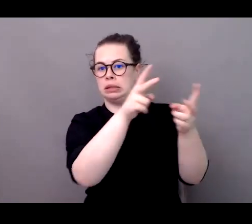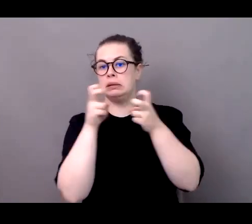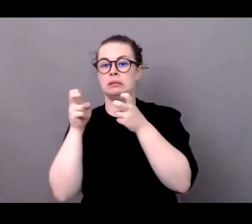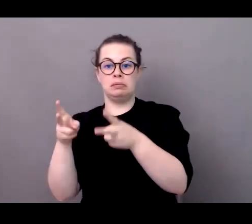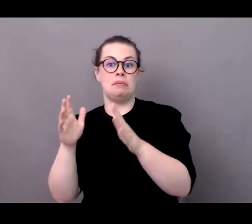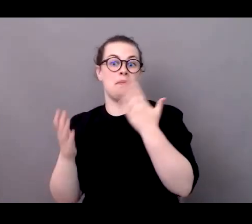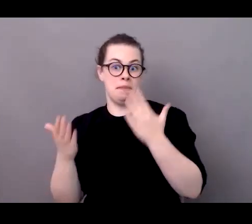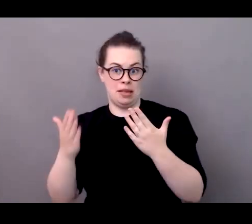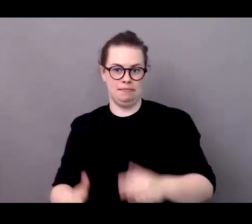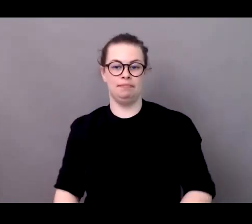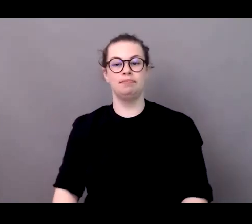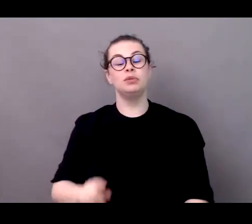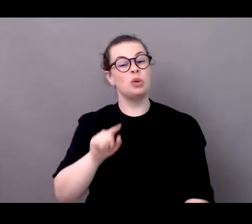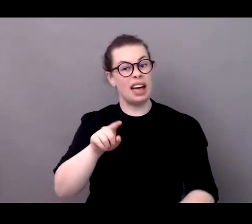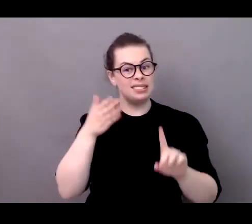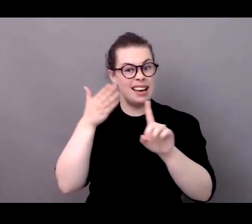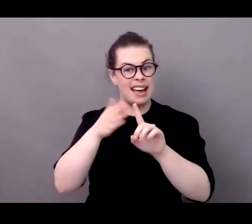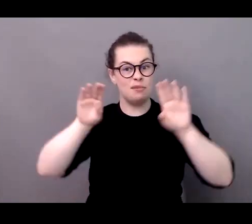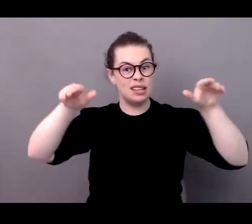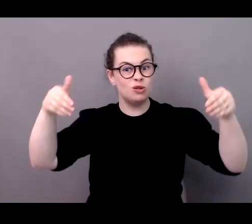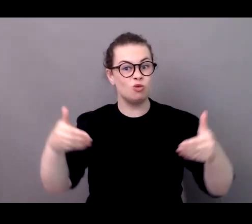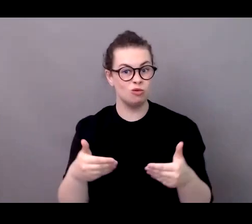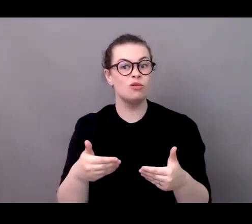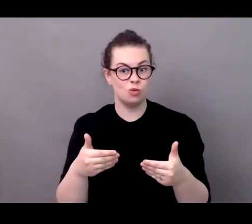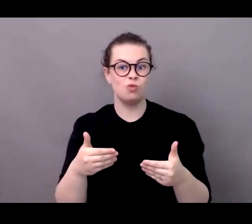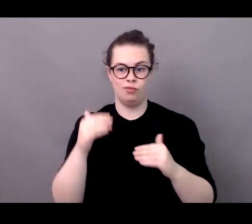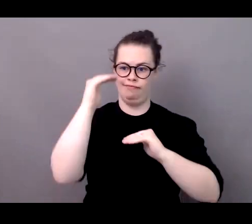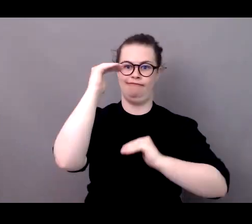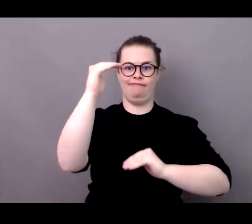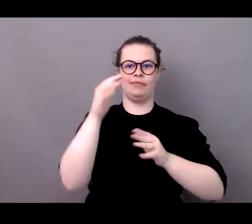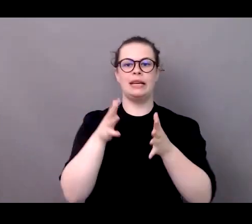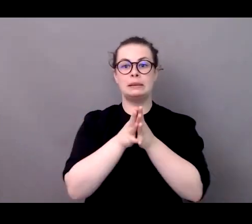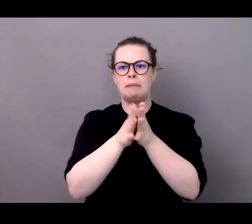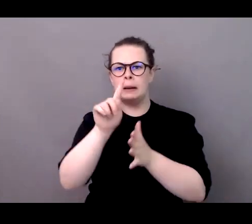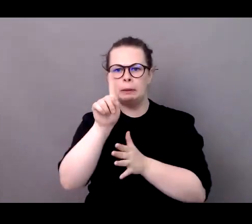to place this document and context, explain why it is needed, and explain how it,